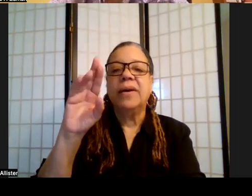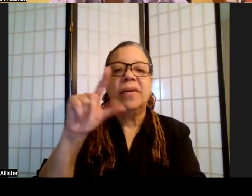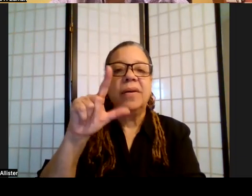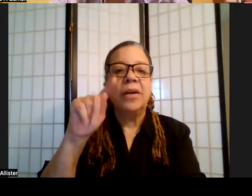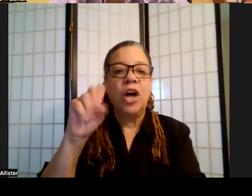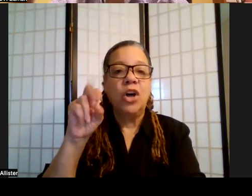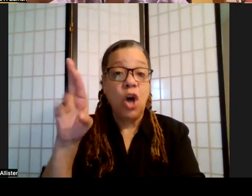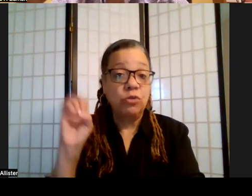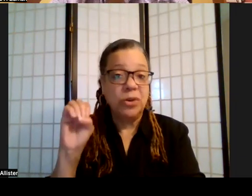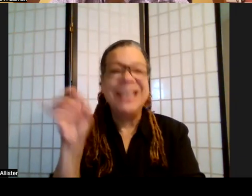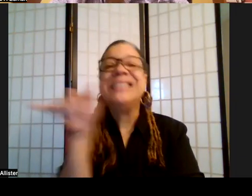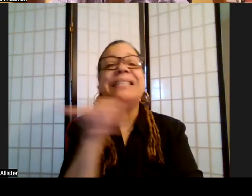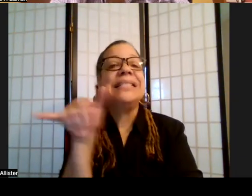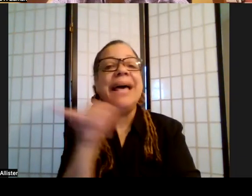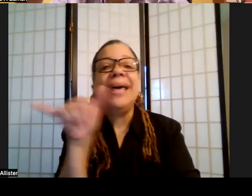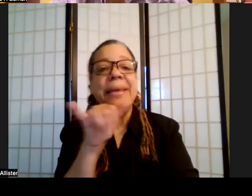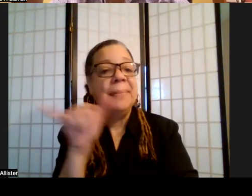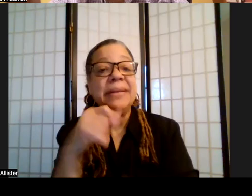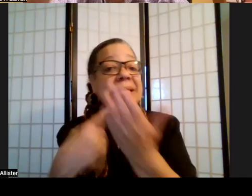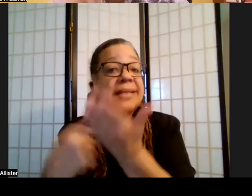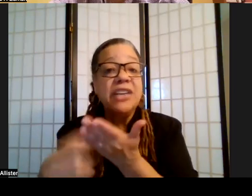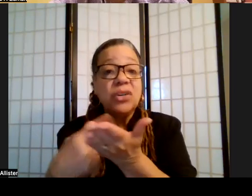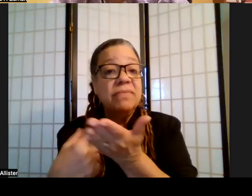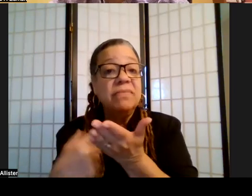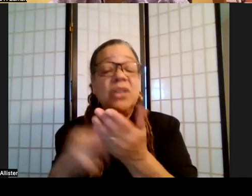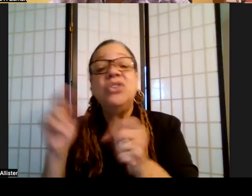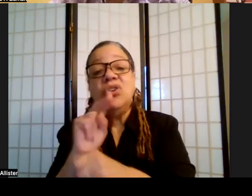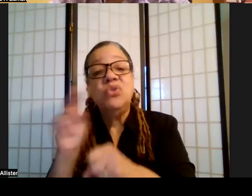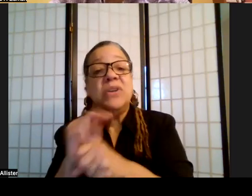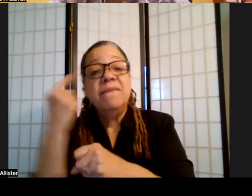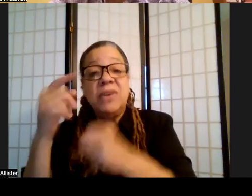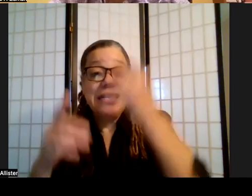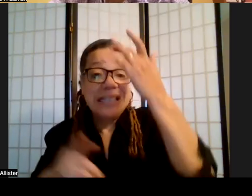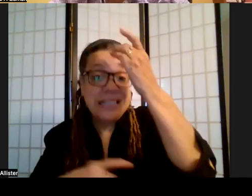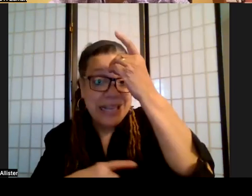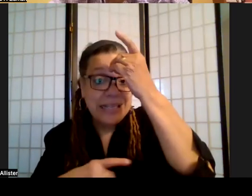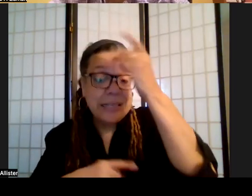But it's the same argument, that if you're using it for, for disease treatment, and you know my position is *not*